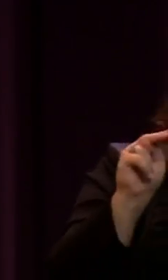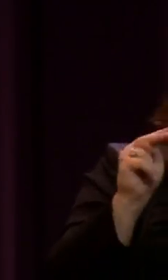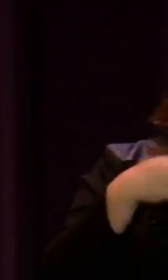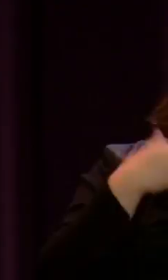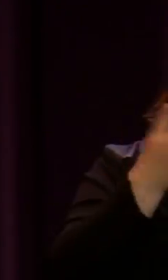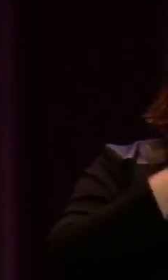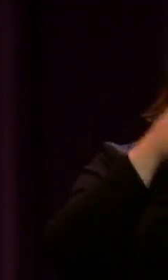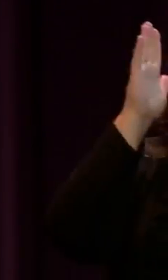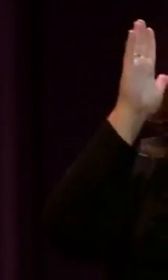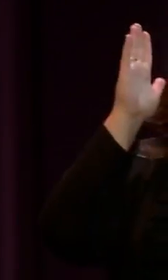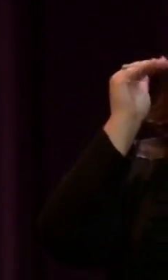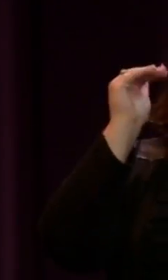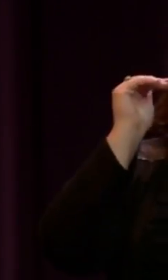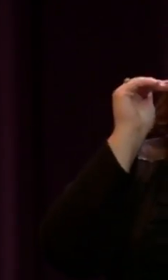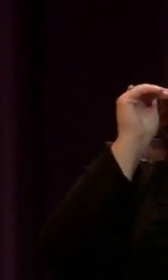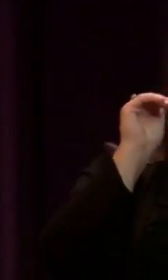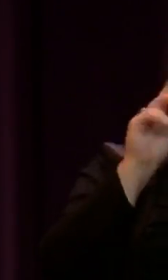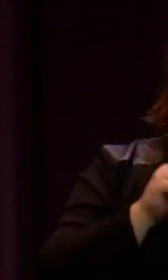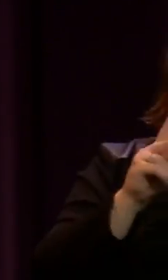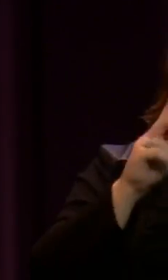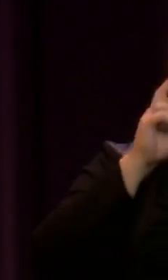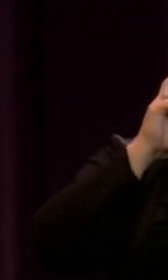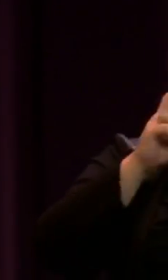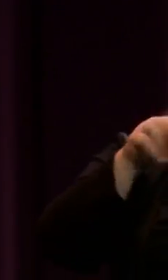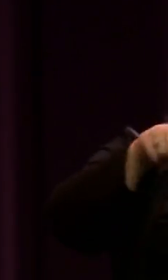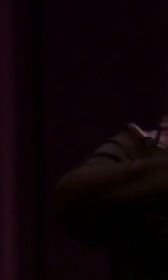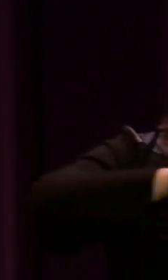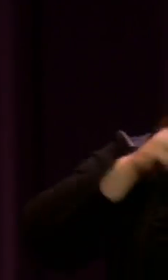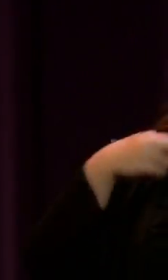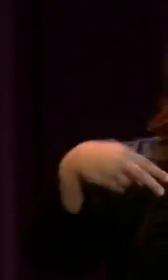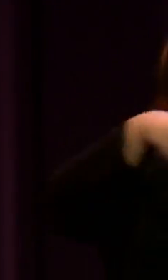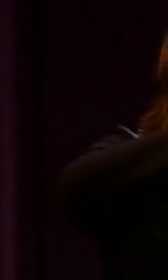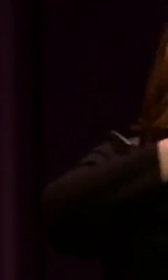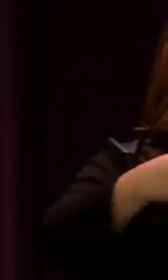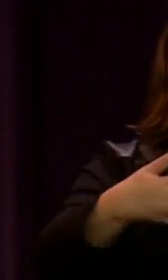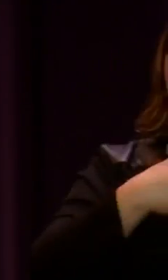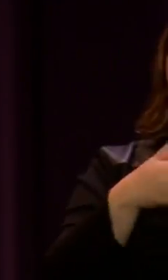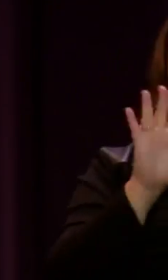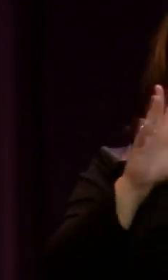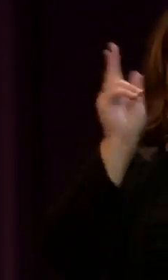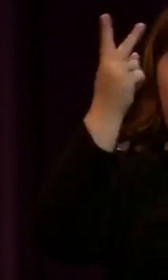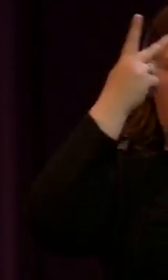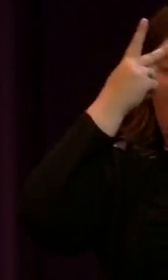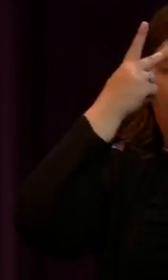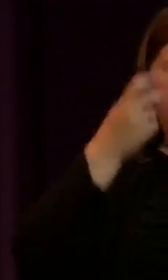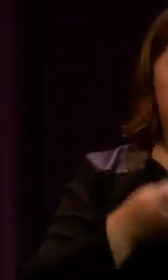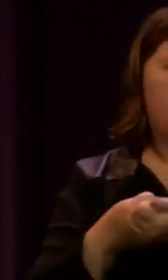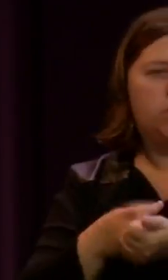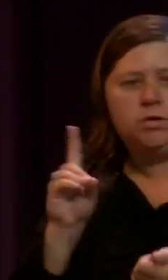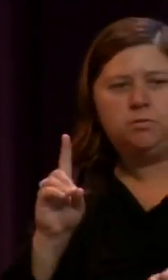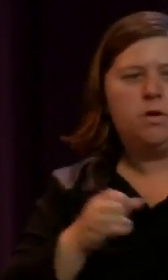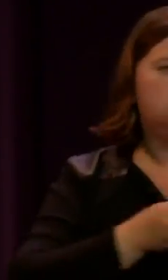WOULD RESPECT ALL OF THE VIEWS EXPRESSED BY PERSONS OF WHATEVER POLITICAL PERSUASION THEY MIGHT BE.